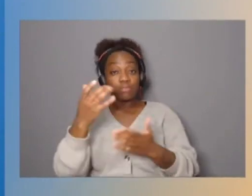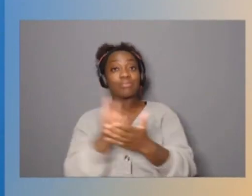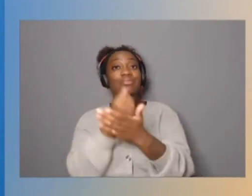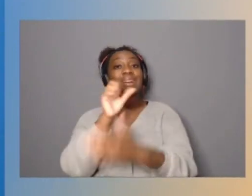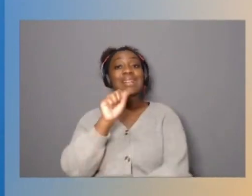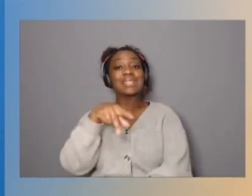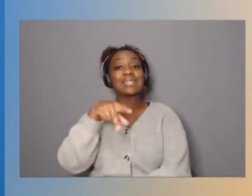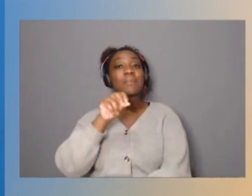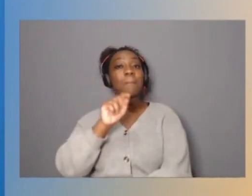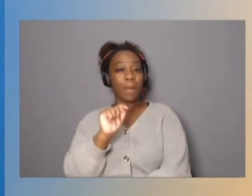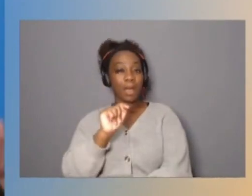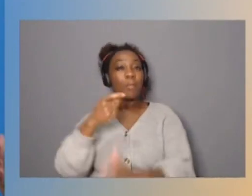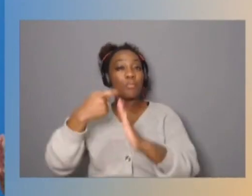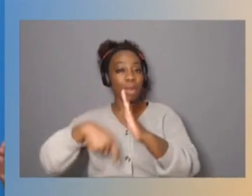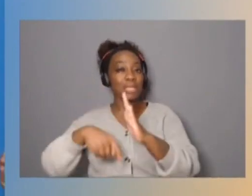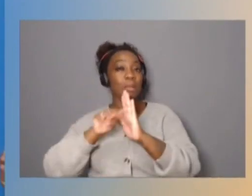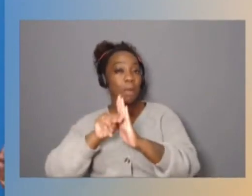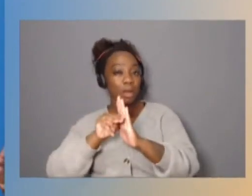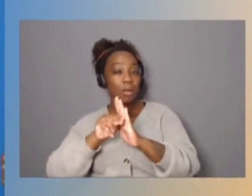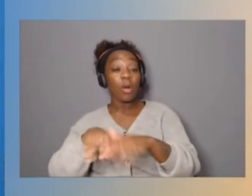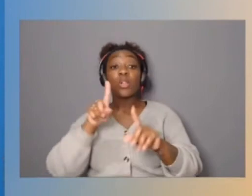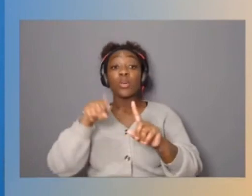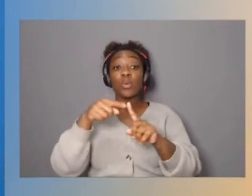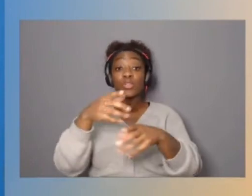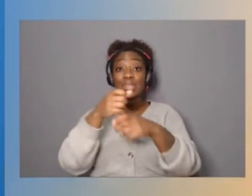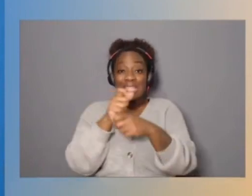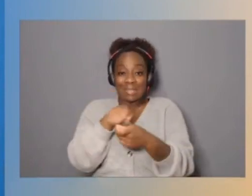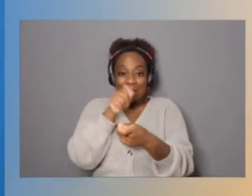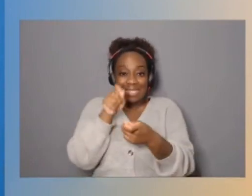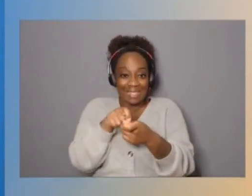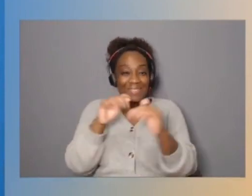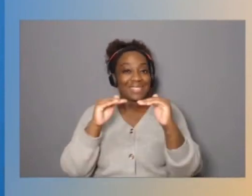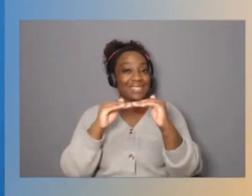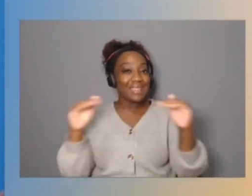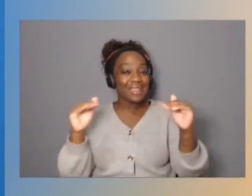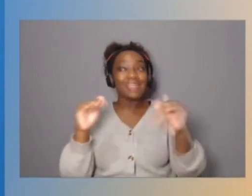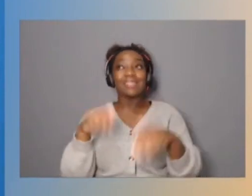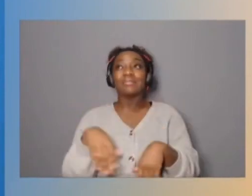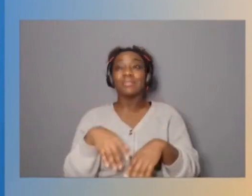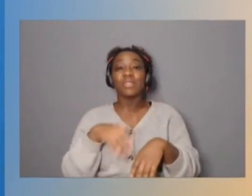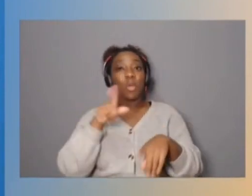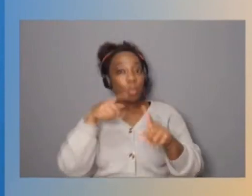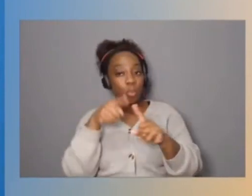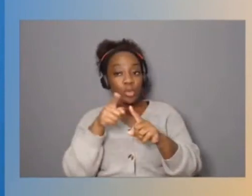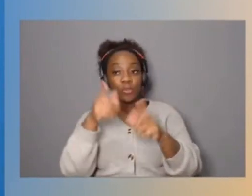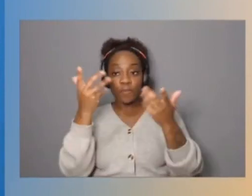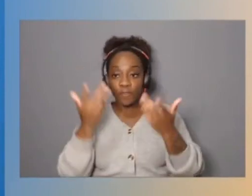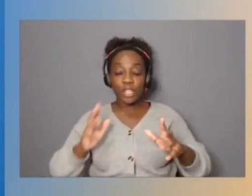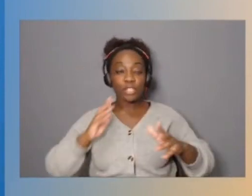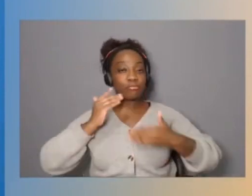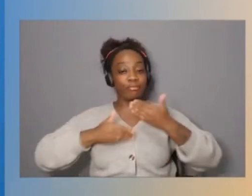And once you get to a certain stage, once you have spun up some instances, you have a fleet of instances,